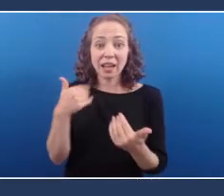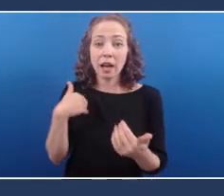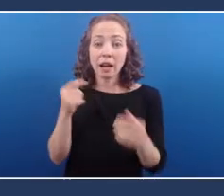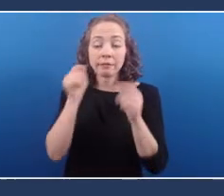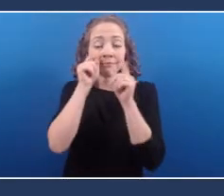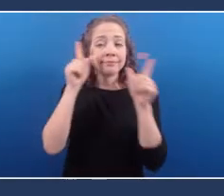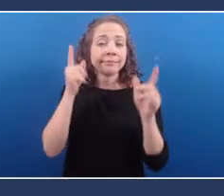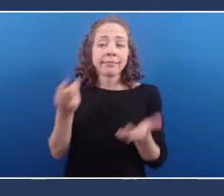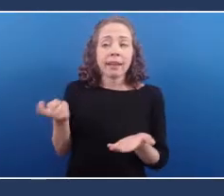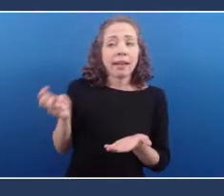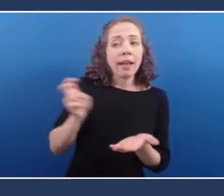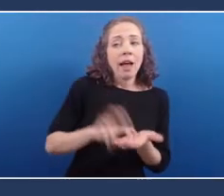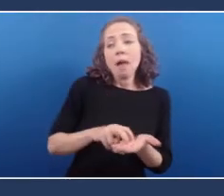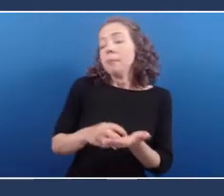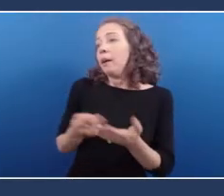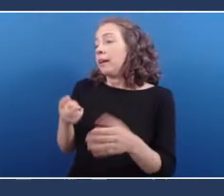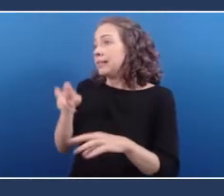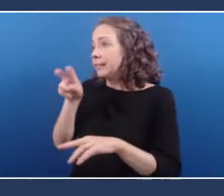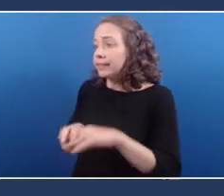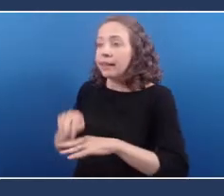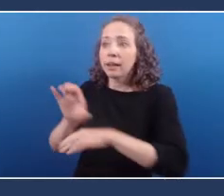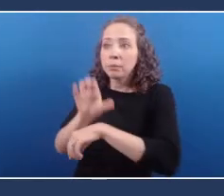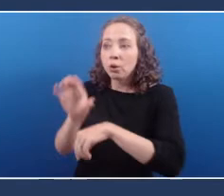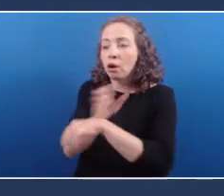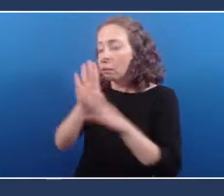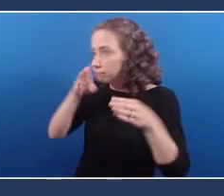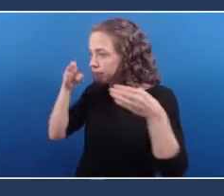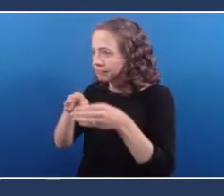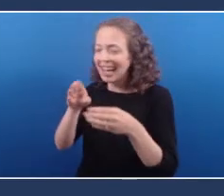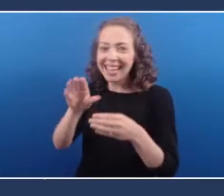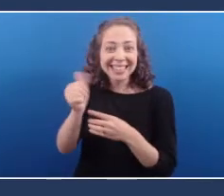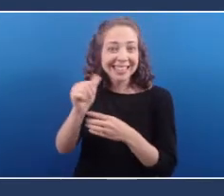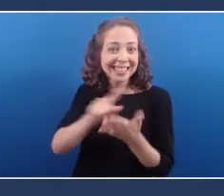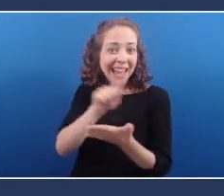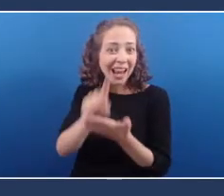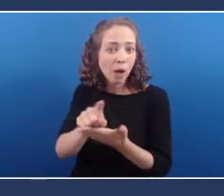And before I know it, I have done a 10 or a 12-hour day with very little breaks.